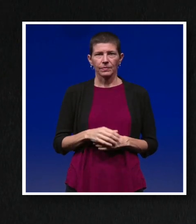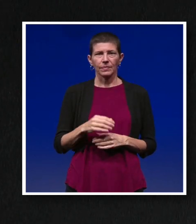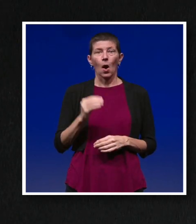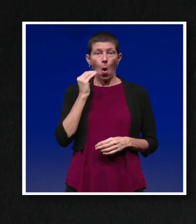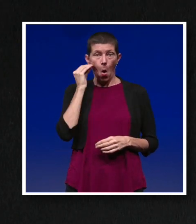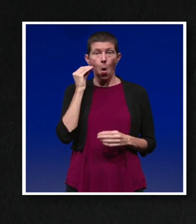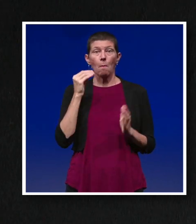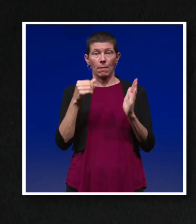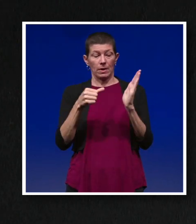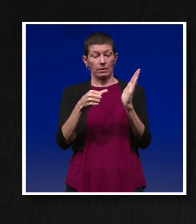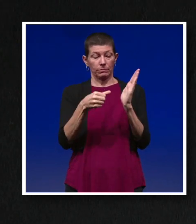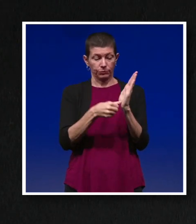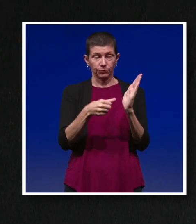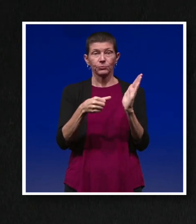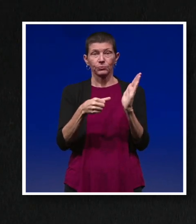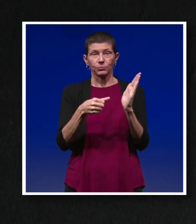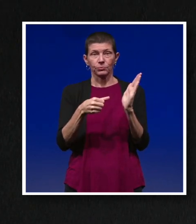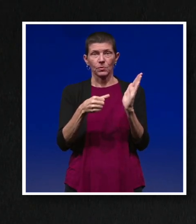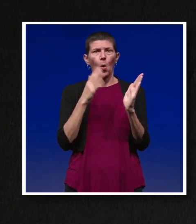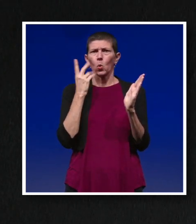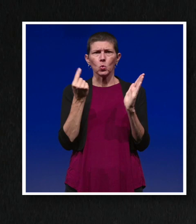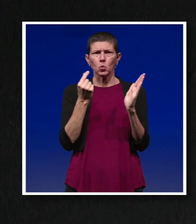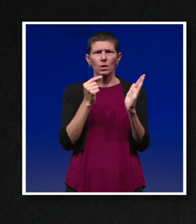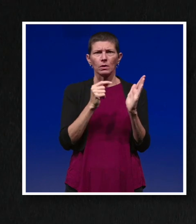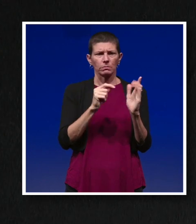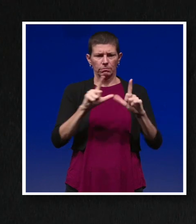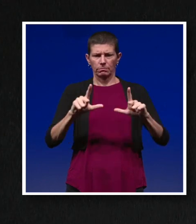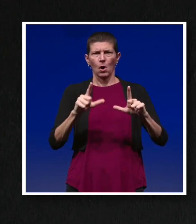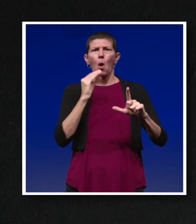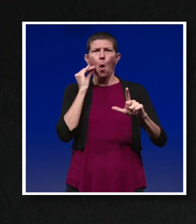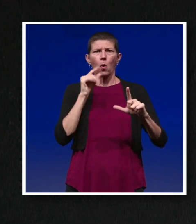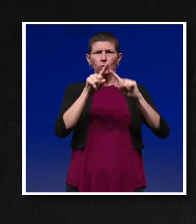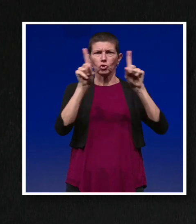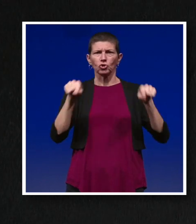The home button when pressed, Brings you to your home screen.